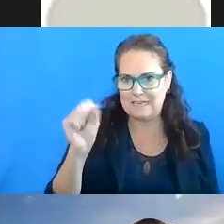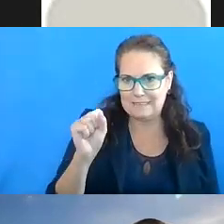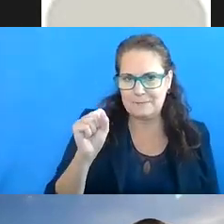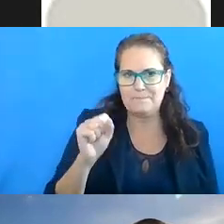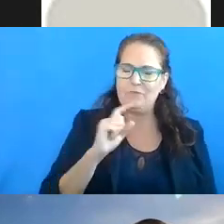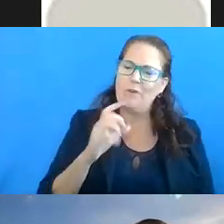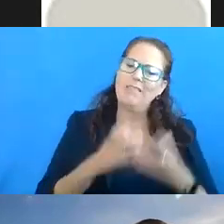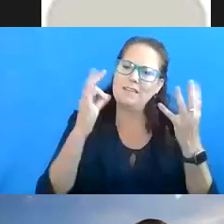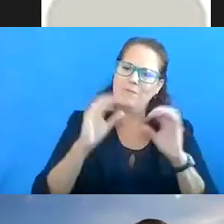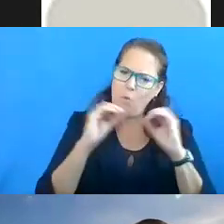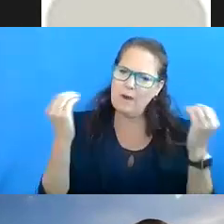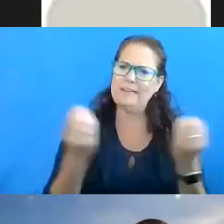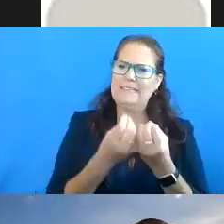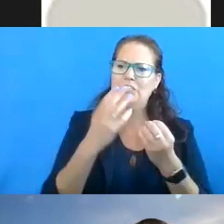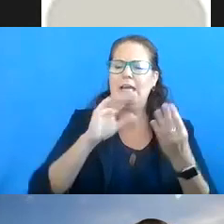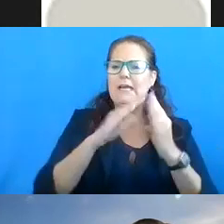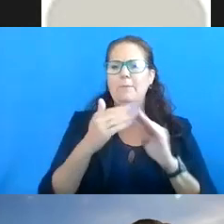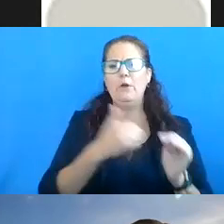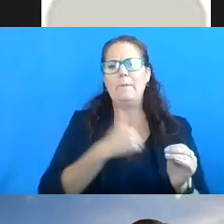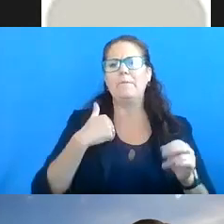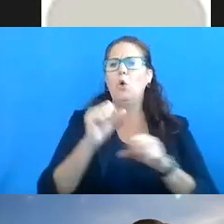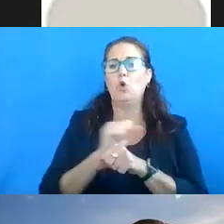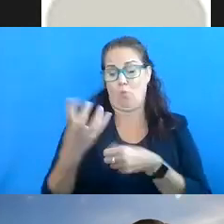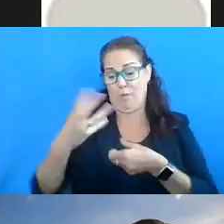organizations and community members that worked within our community and supported our community,